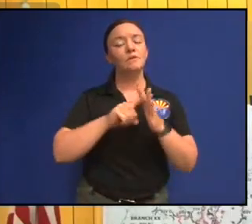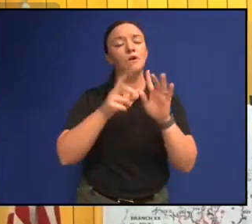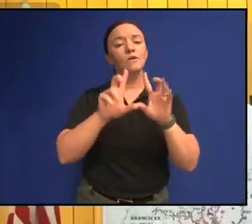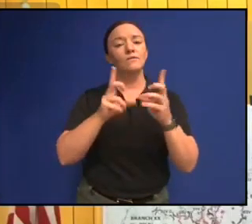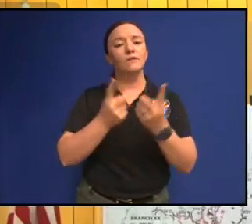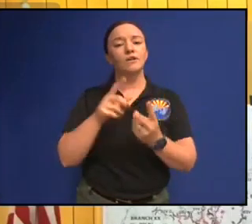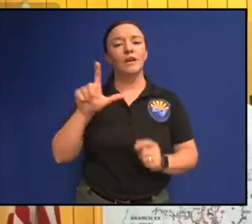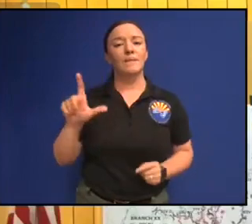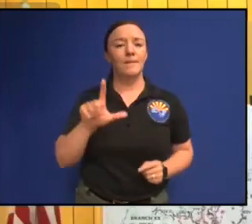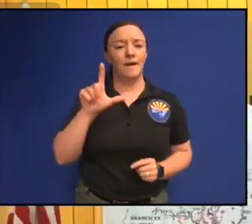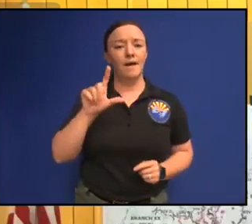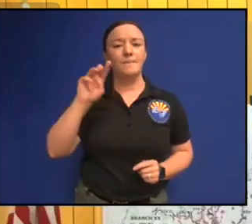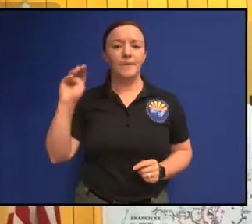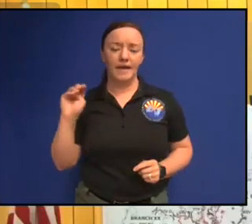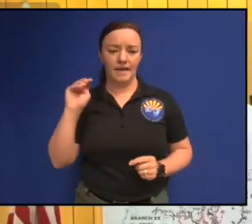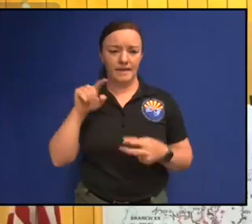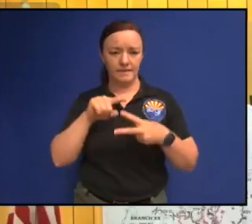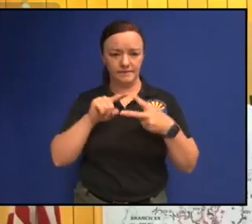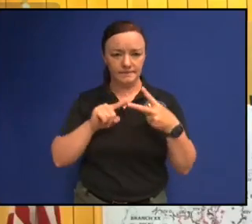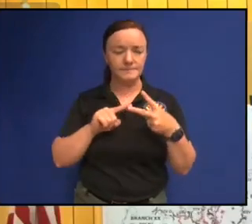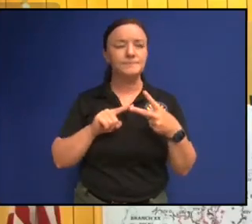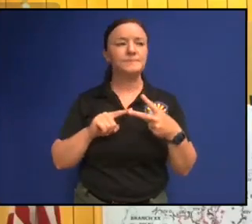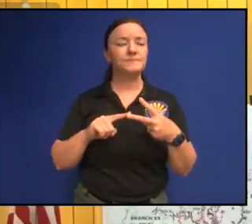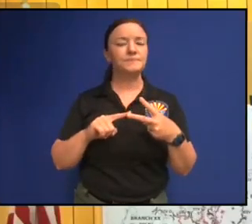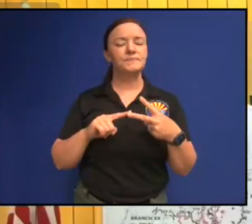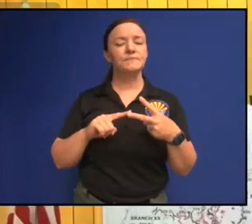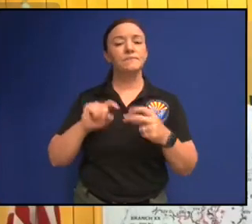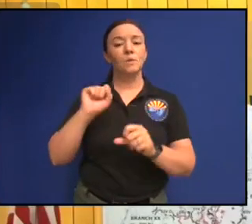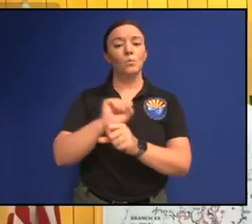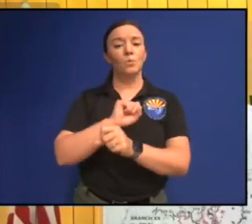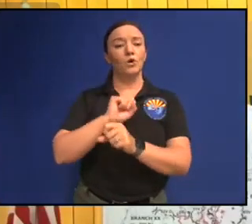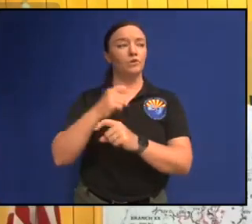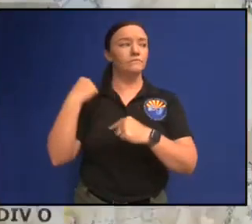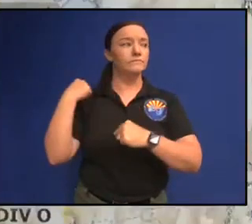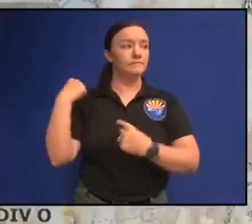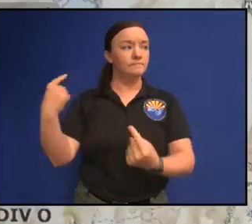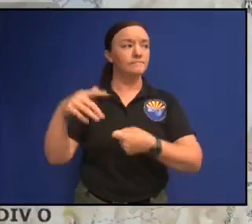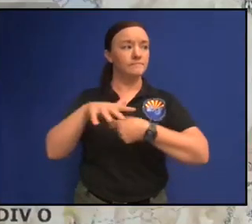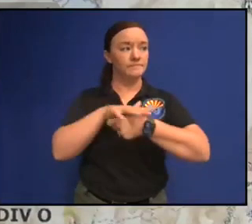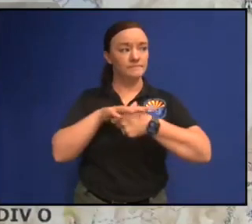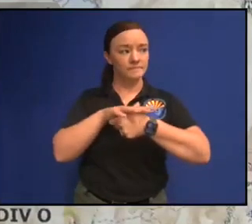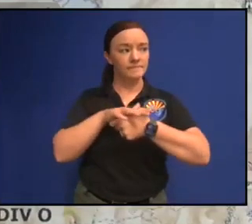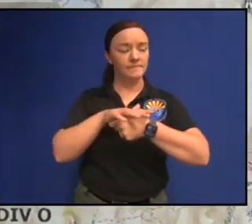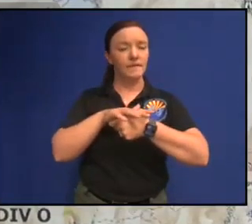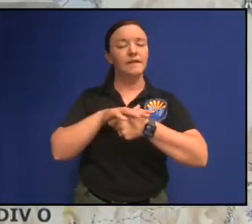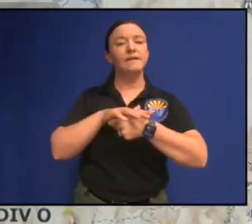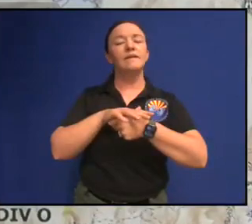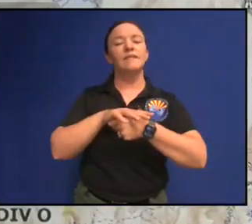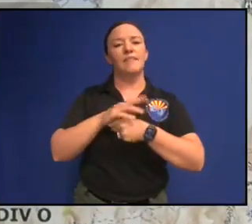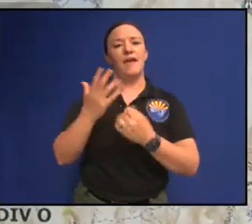HAVE BEEN DOING IN THERE IS TO SECURE THE FIRE EDGE, DIRECTLY ON THE EDGE.